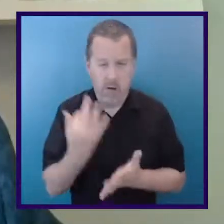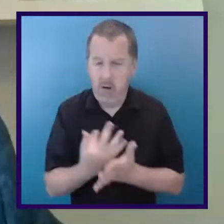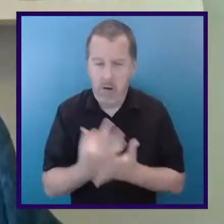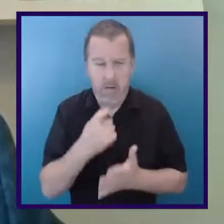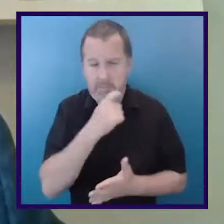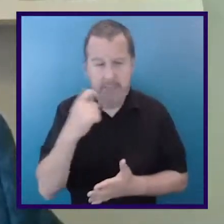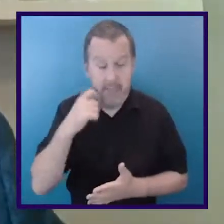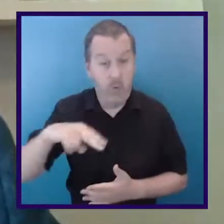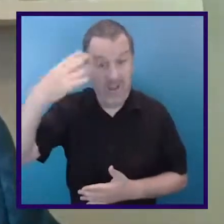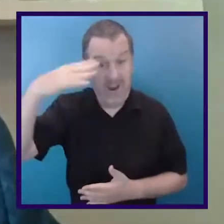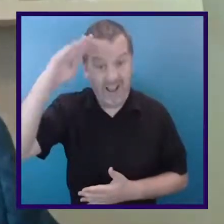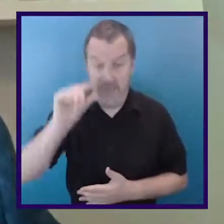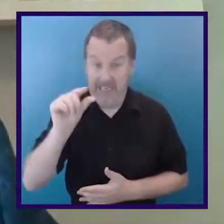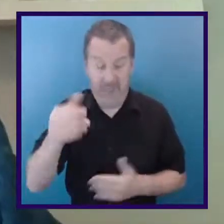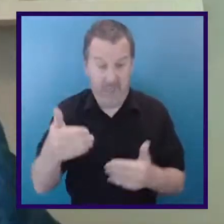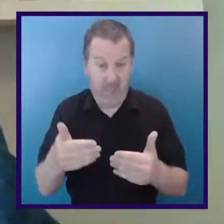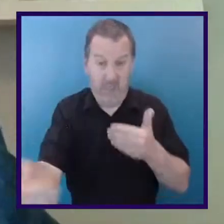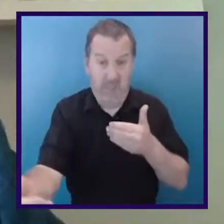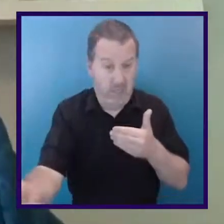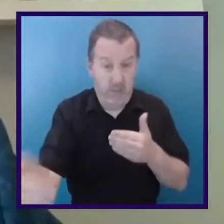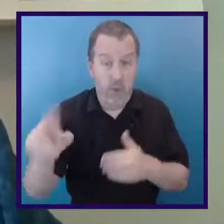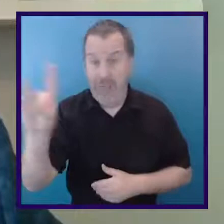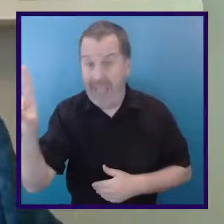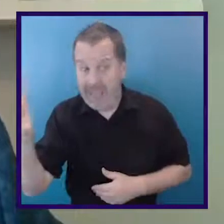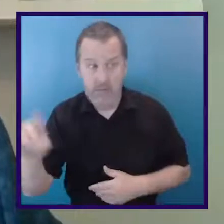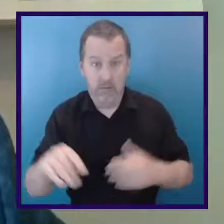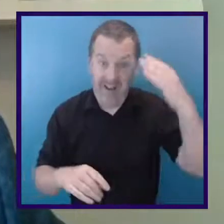And as I've said on many occasions, Northern Ireland is completely out of kilter with the